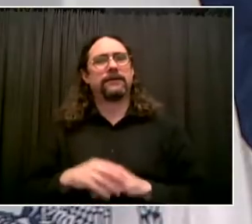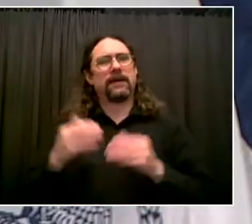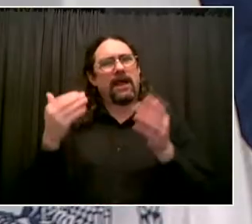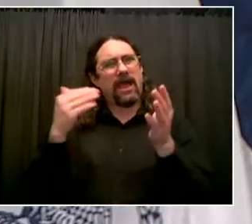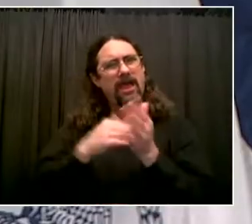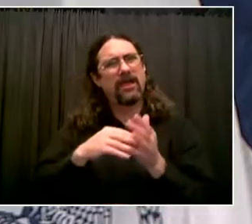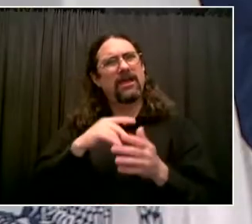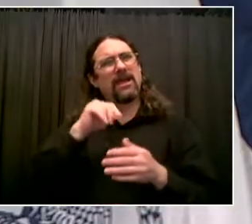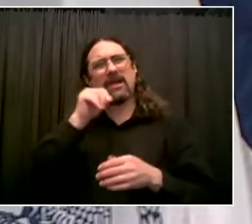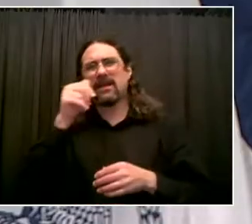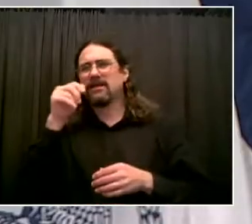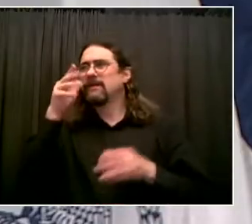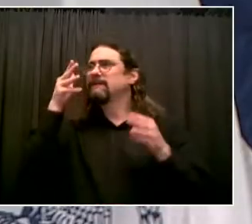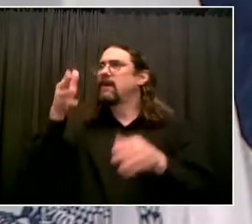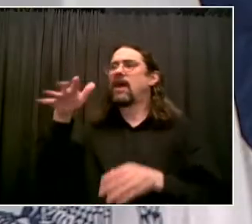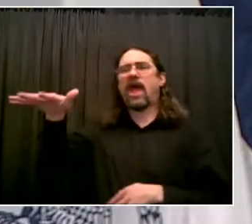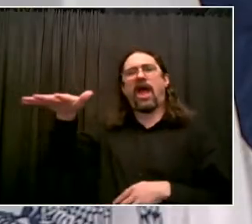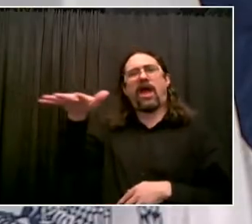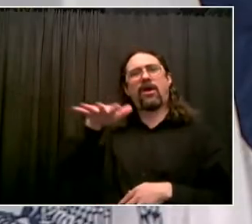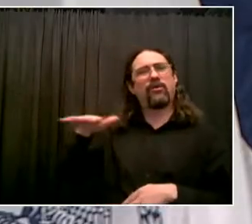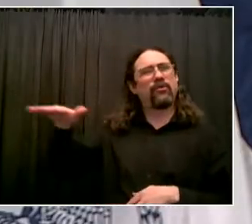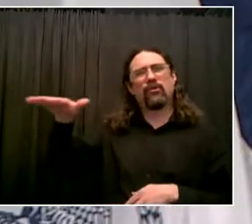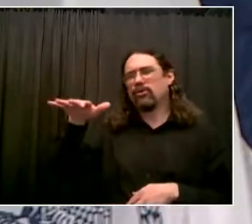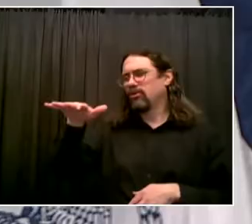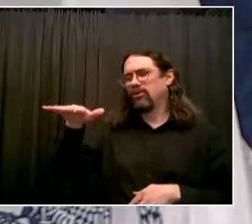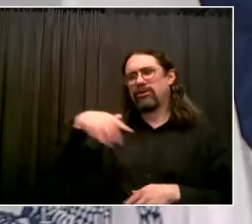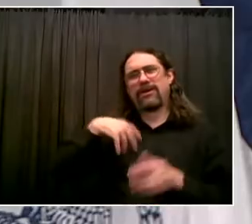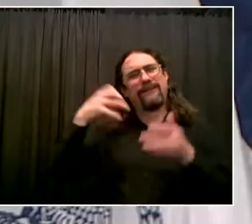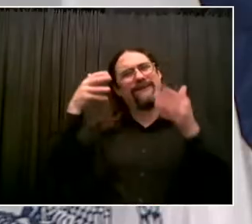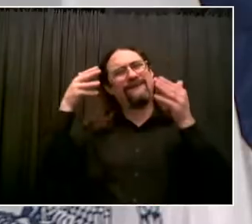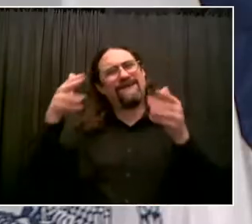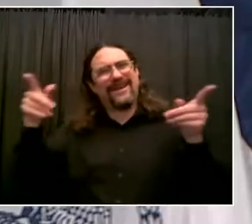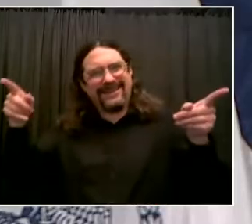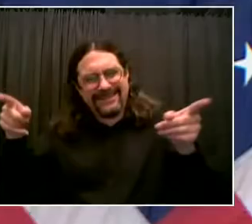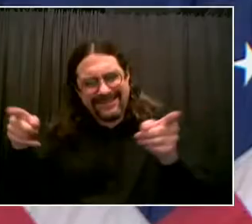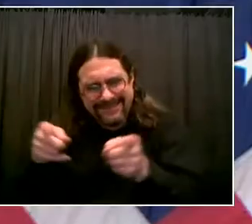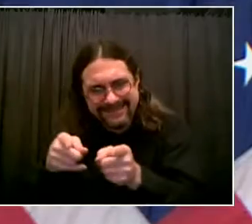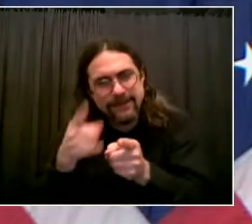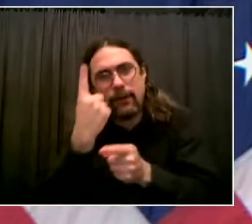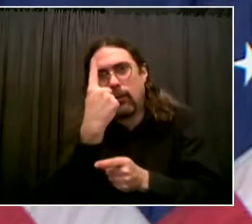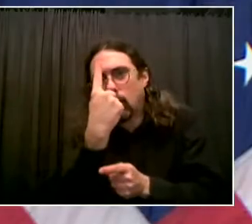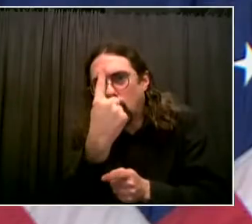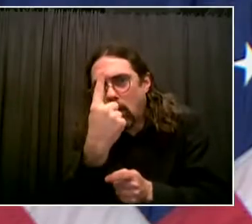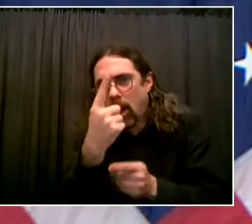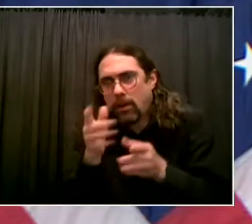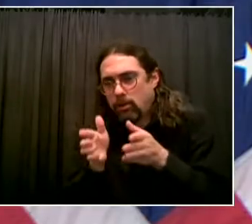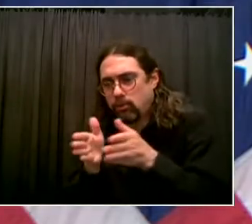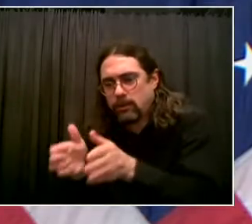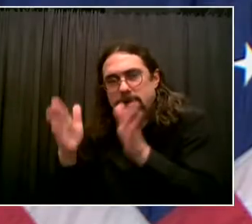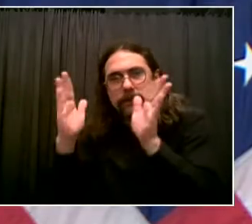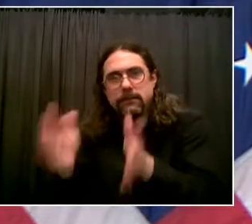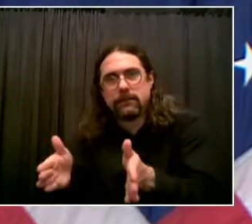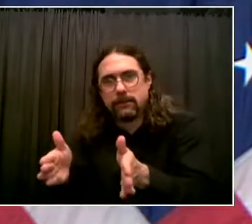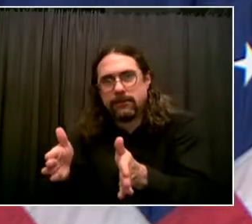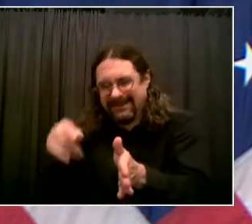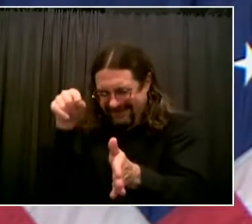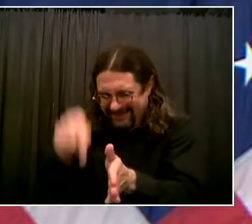ARE THE MOST PROBLEMATIC.